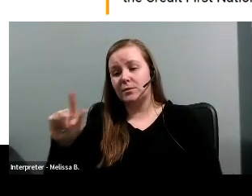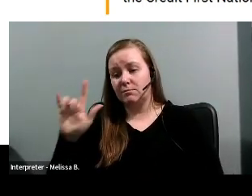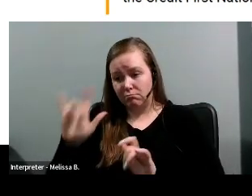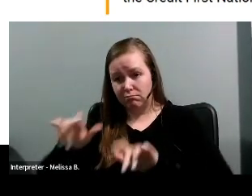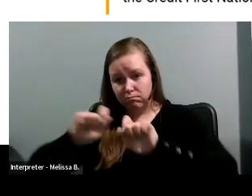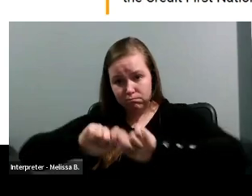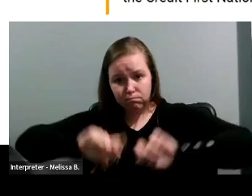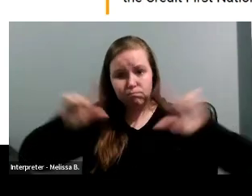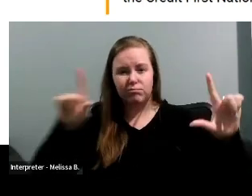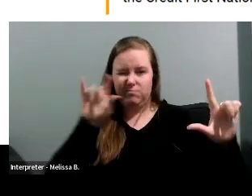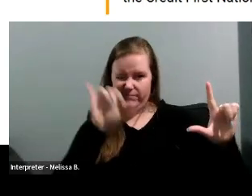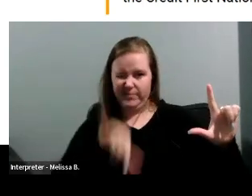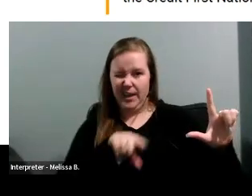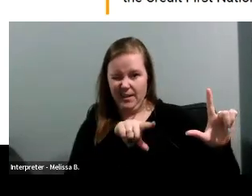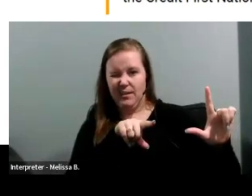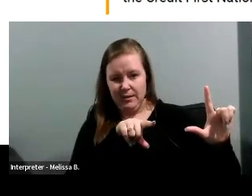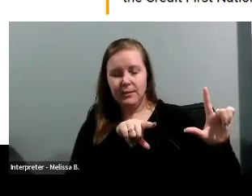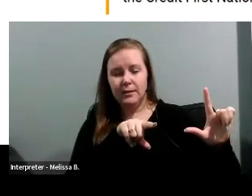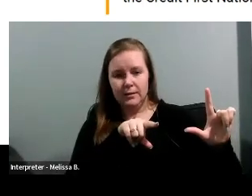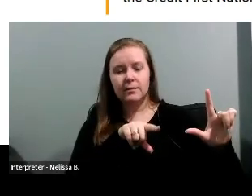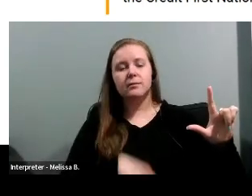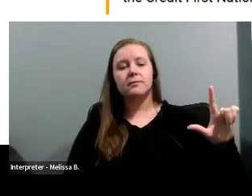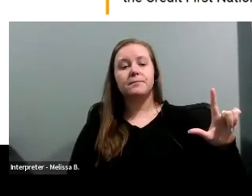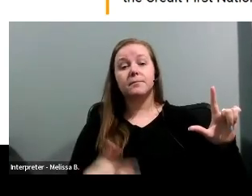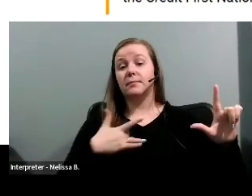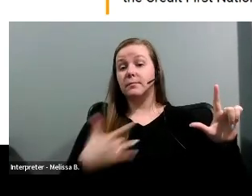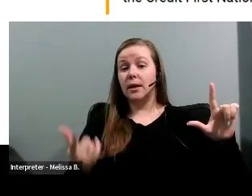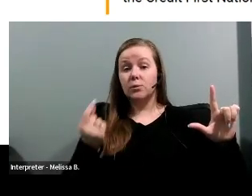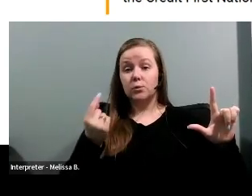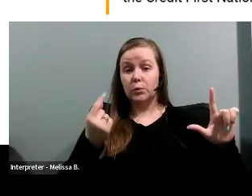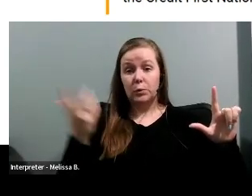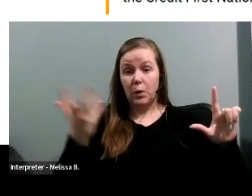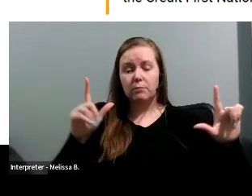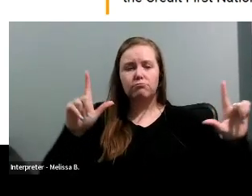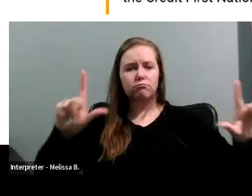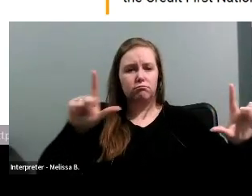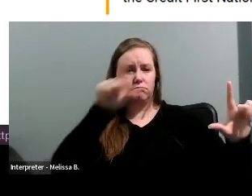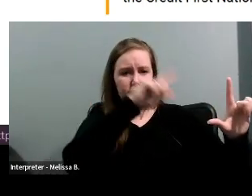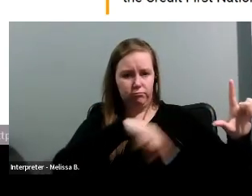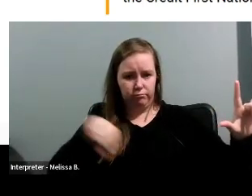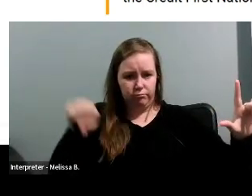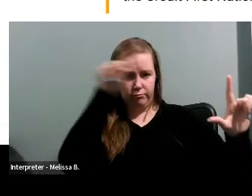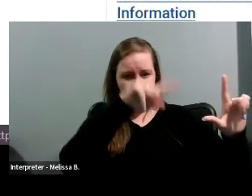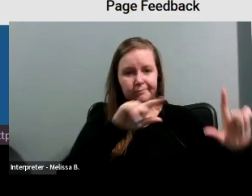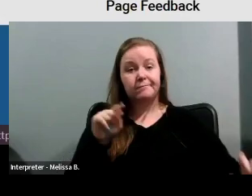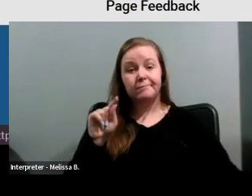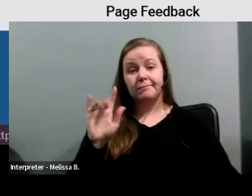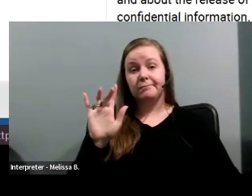Shannon Spencer (she/her): So what I usually typically do is you can click on, view,